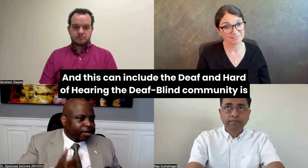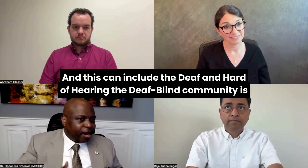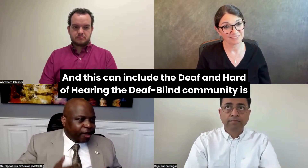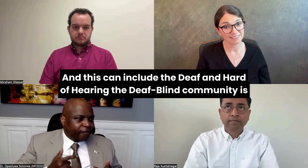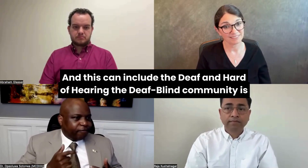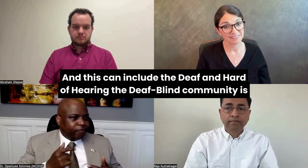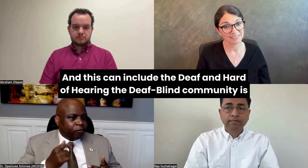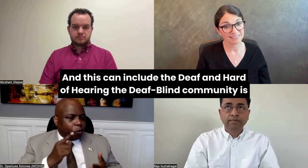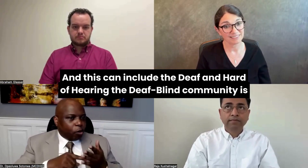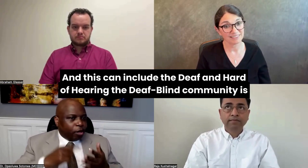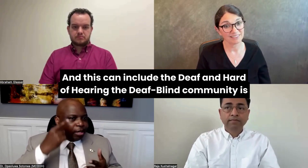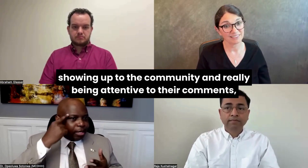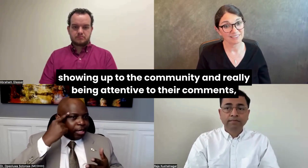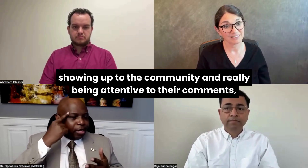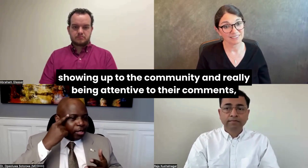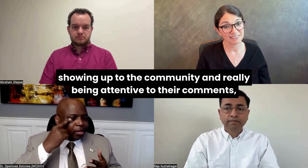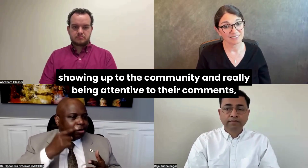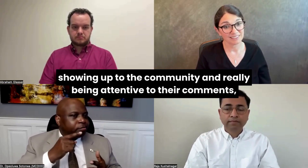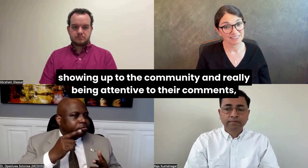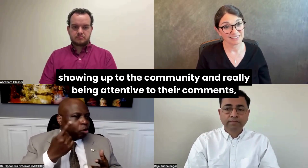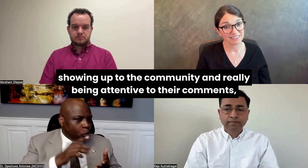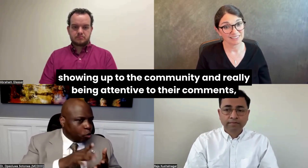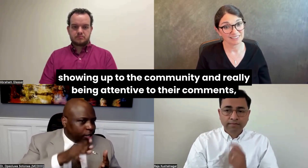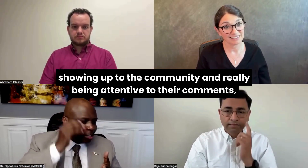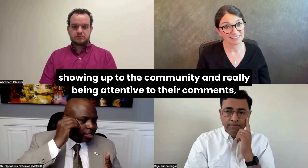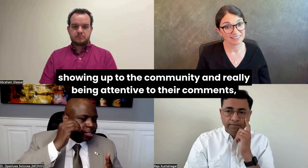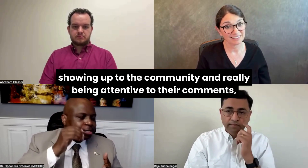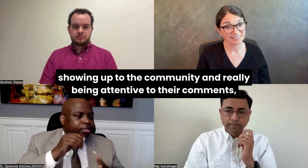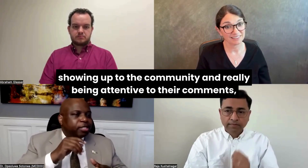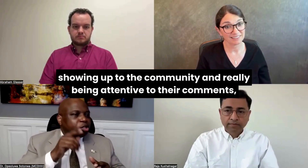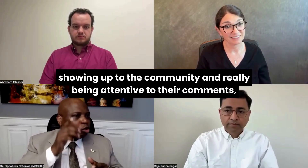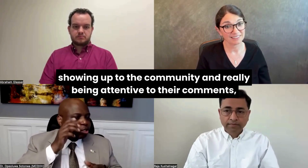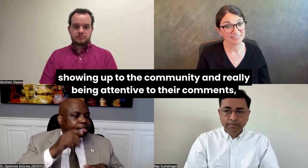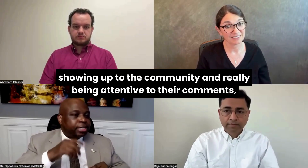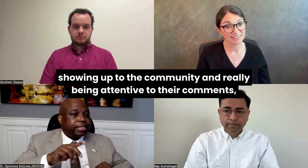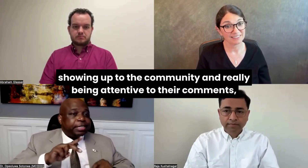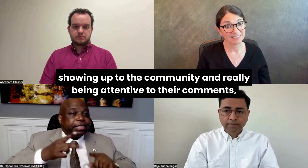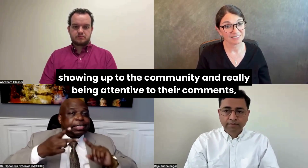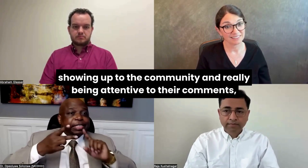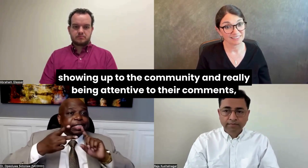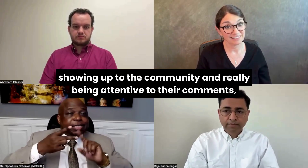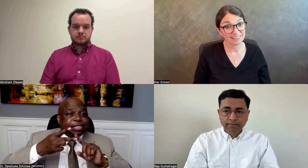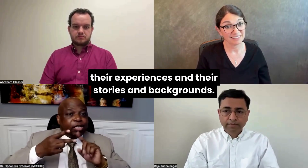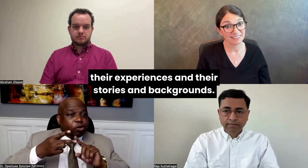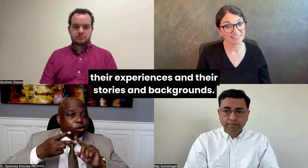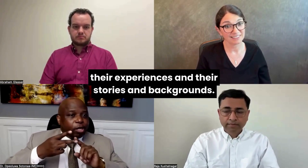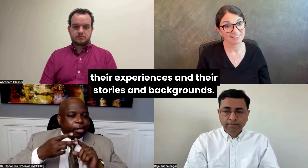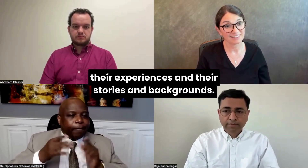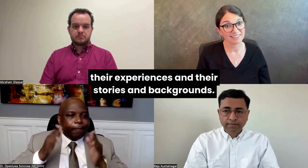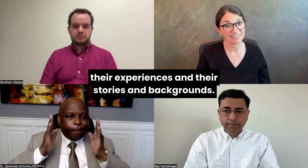showing up to the community and really being attentive to their comments, their experiences and their stories and backgrounds.